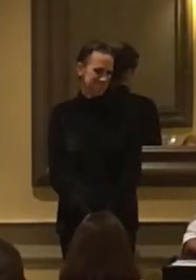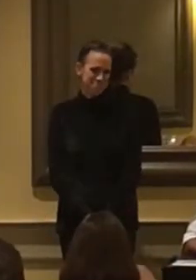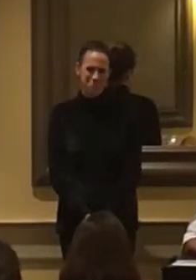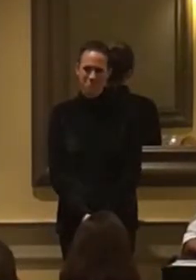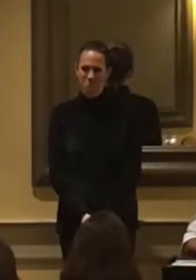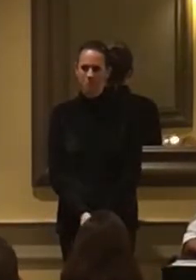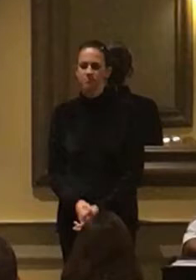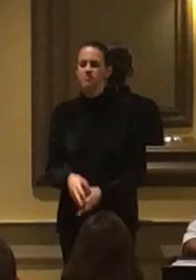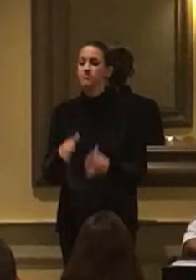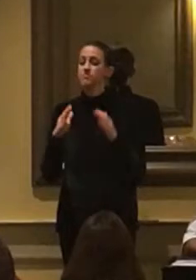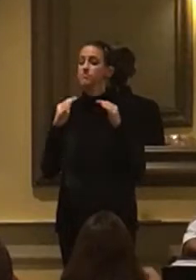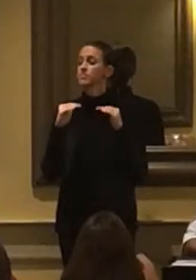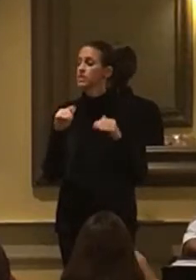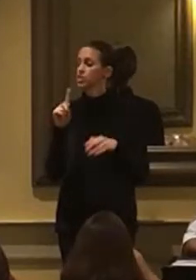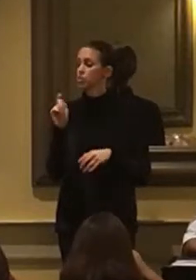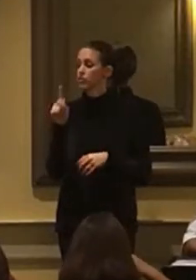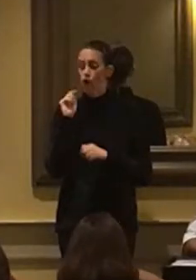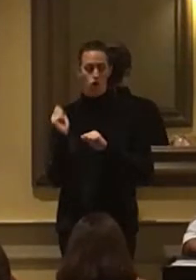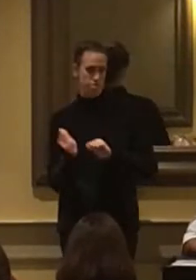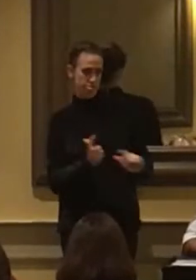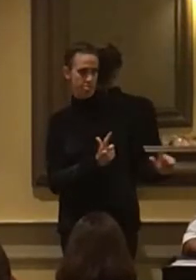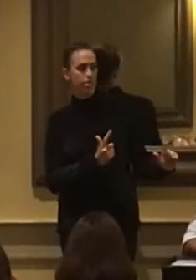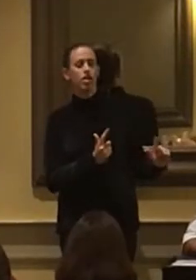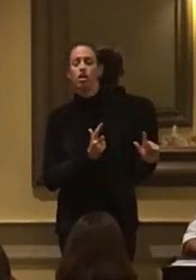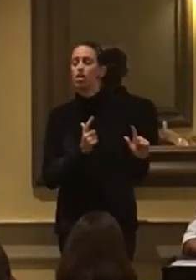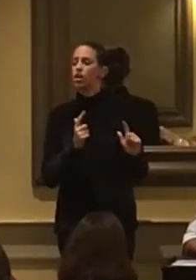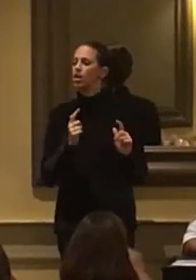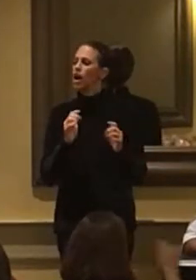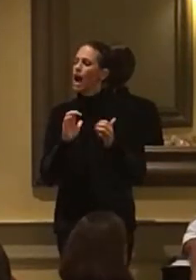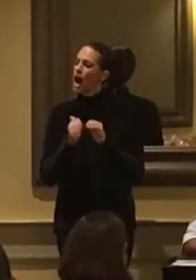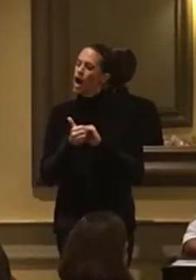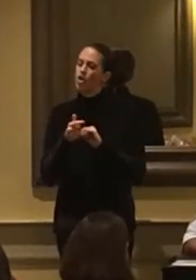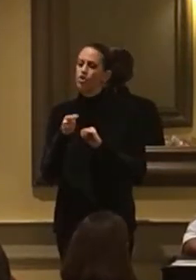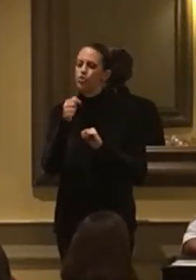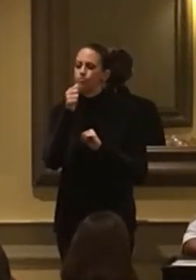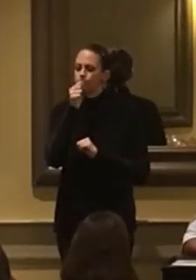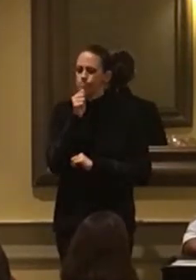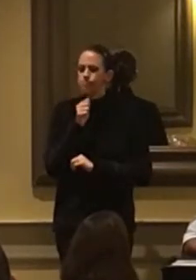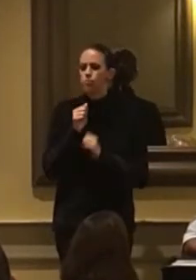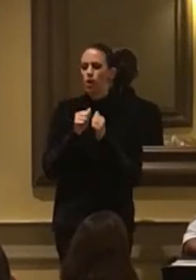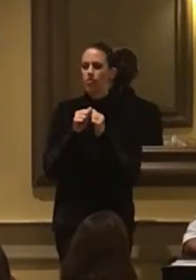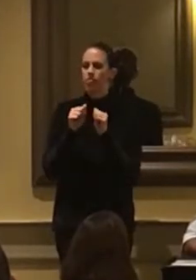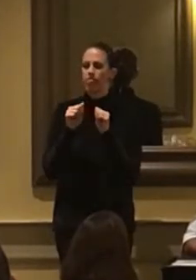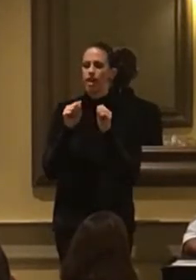So the next question is for everybody. How do you deal with the attention being drawn to your hearing level